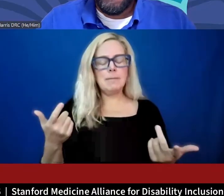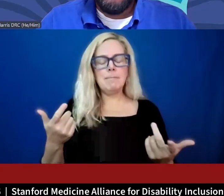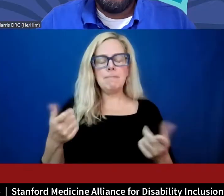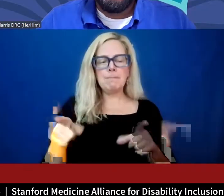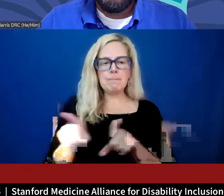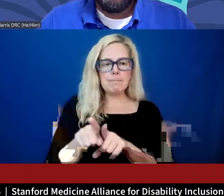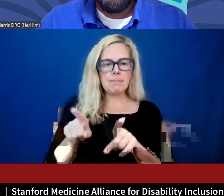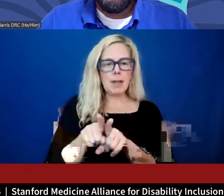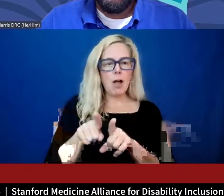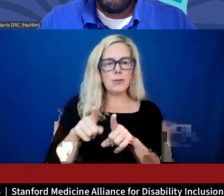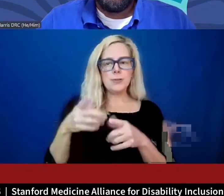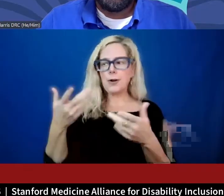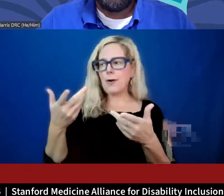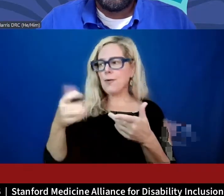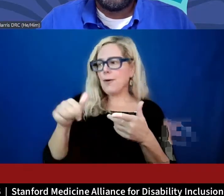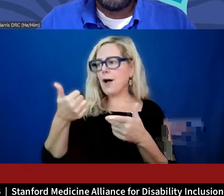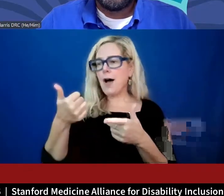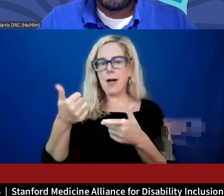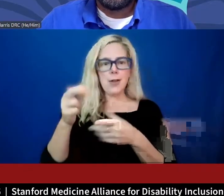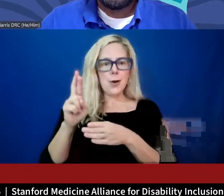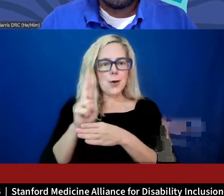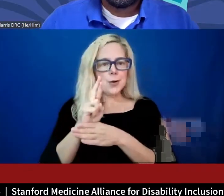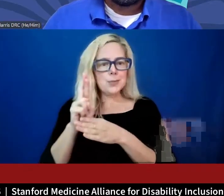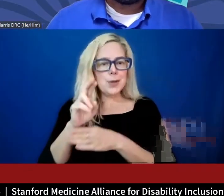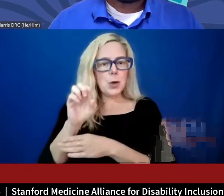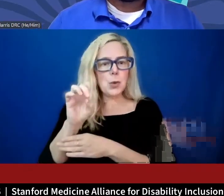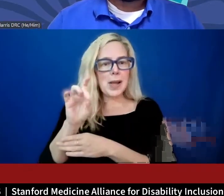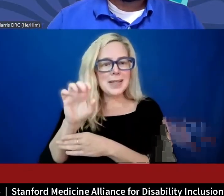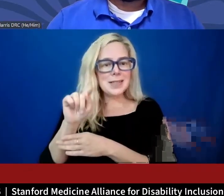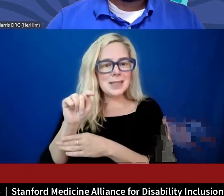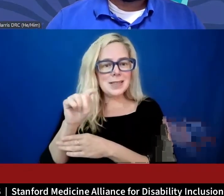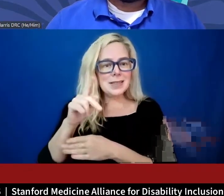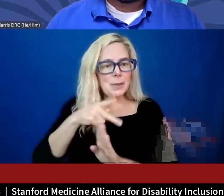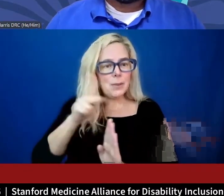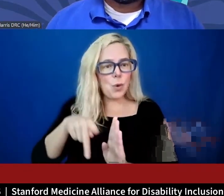if you're not already training your residents on how to treat people with disabilities,